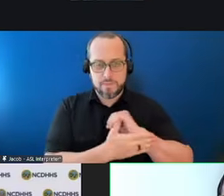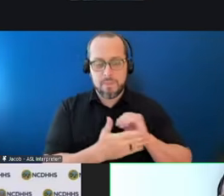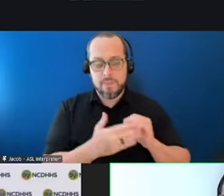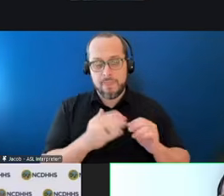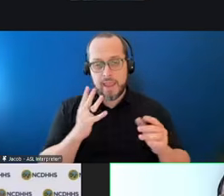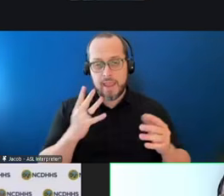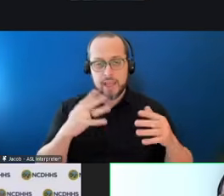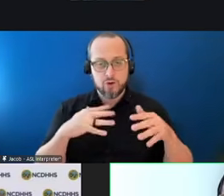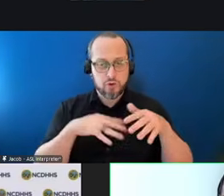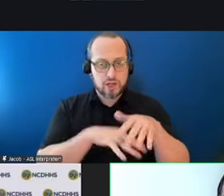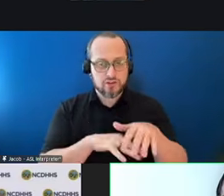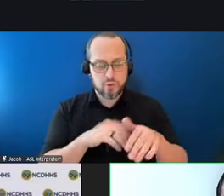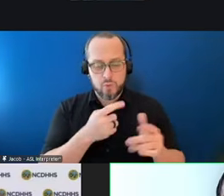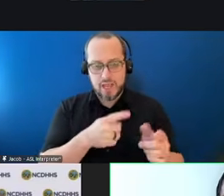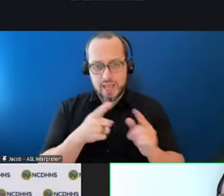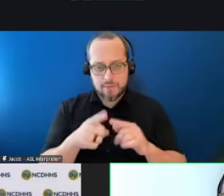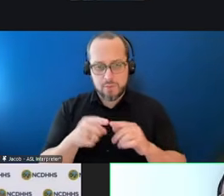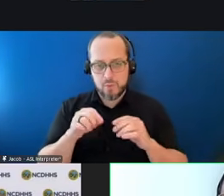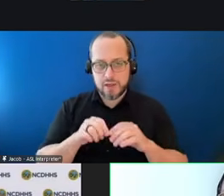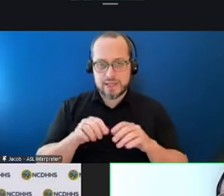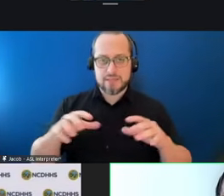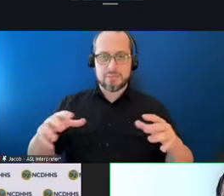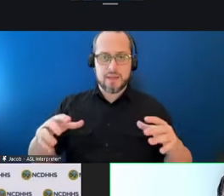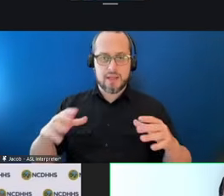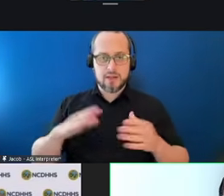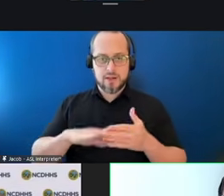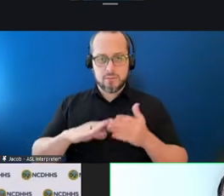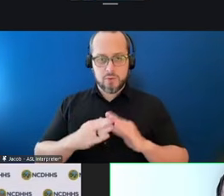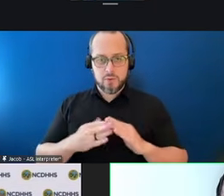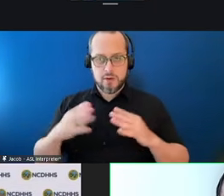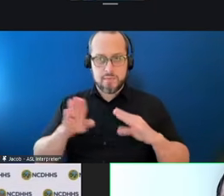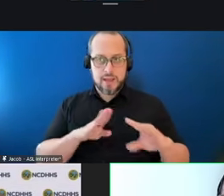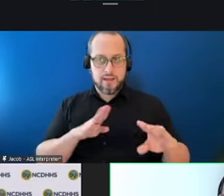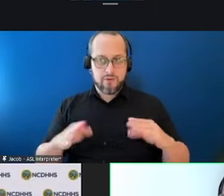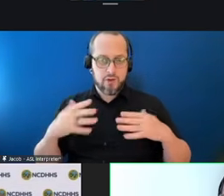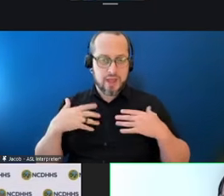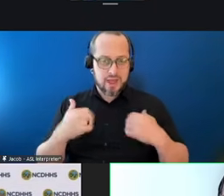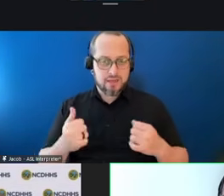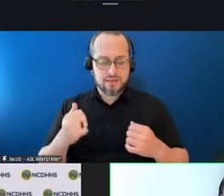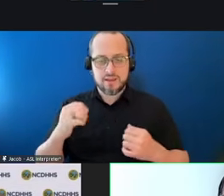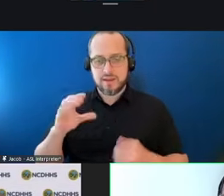on expansion of certified community behavioral health clinics. We're also going to make sure